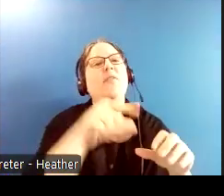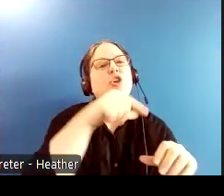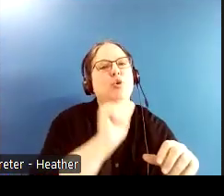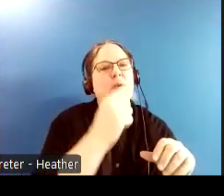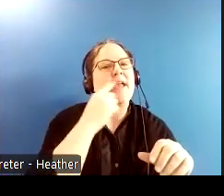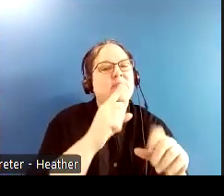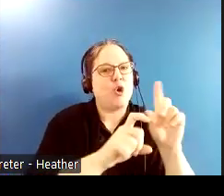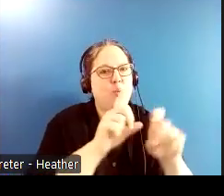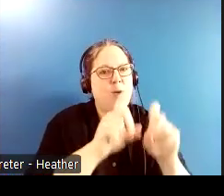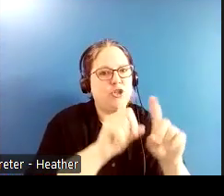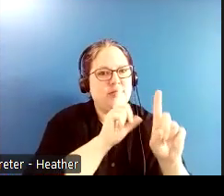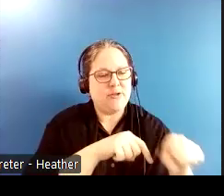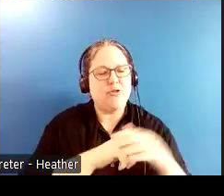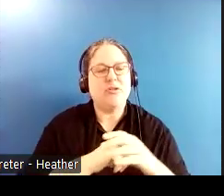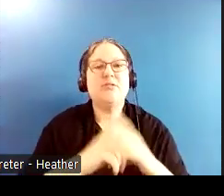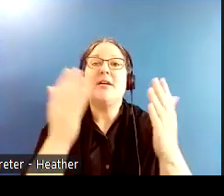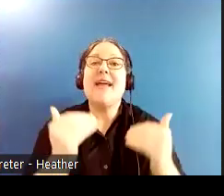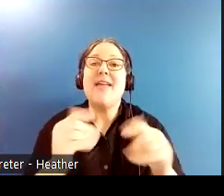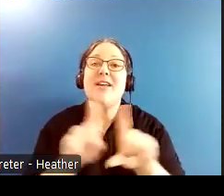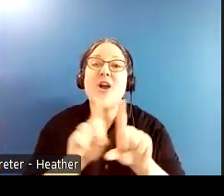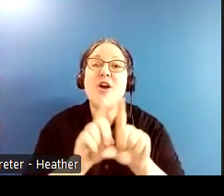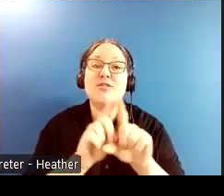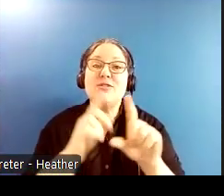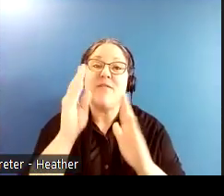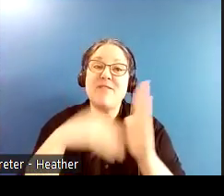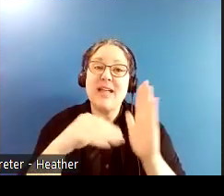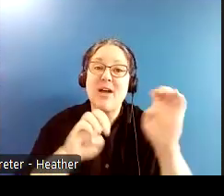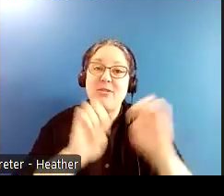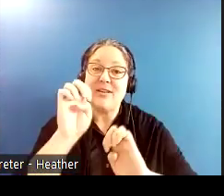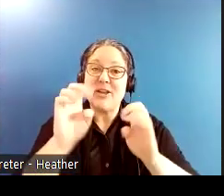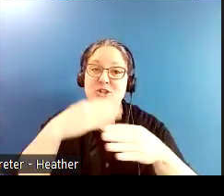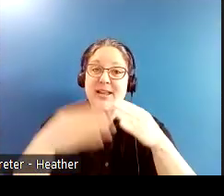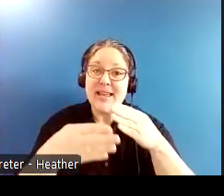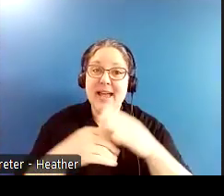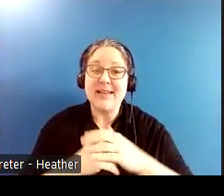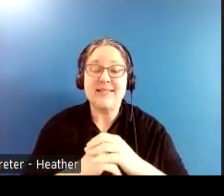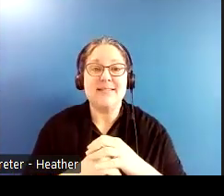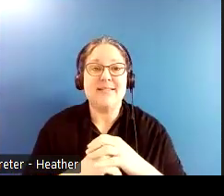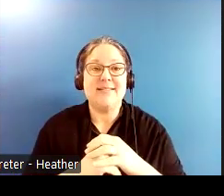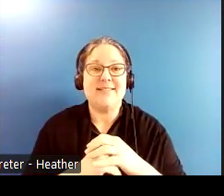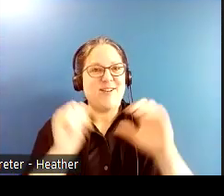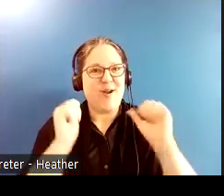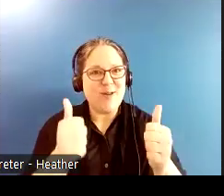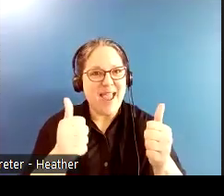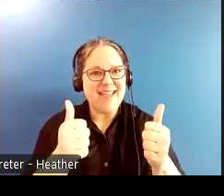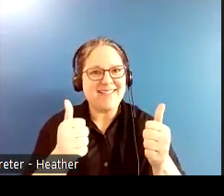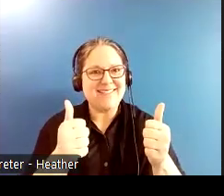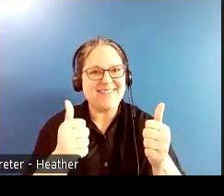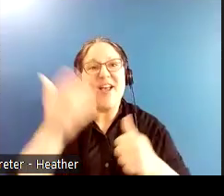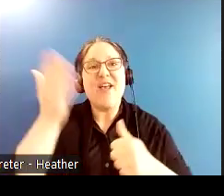pre-re people to fill out the evaluation at the end. Okay. So our presenter today as I mentioned